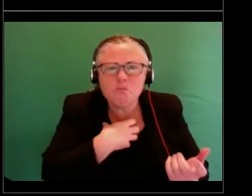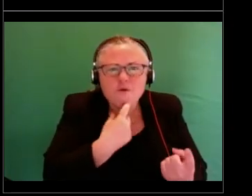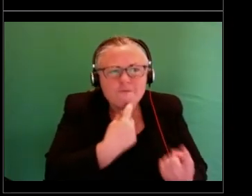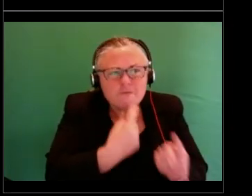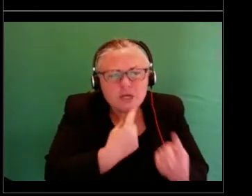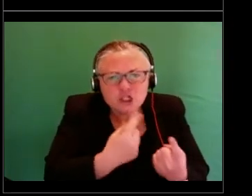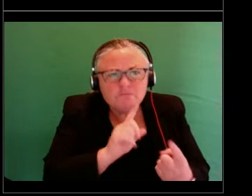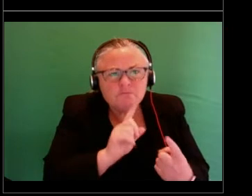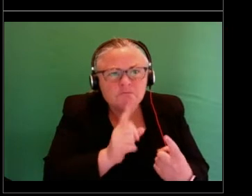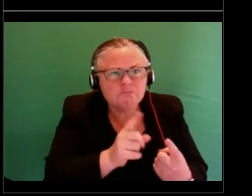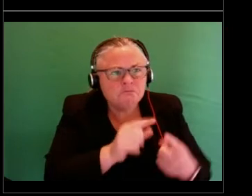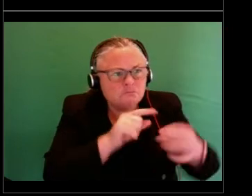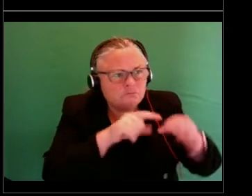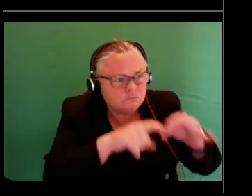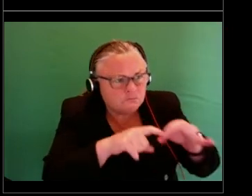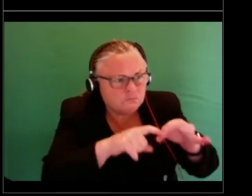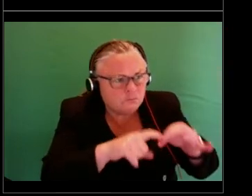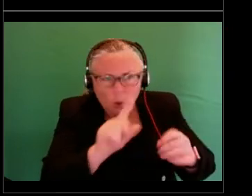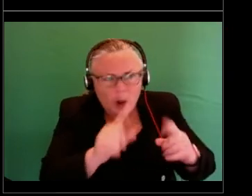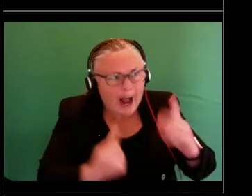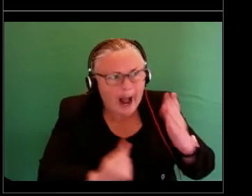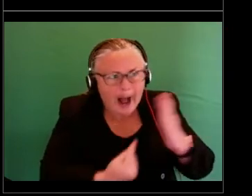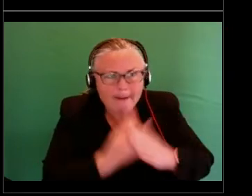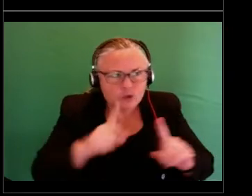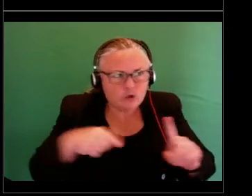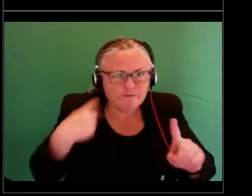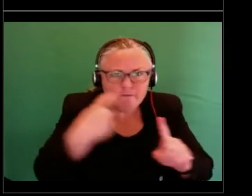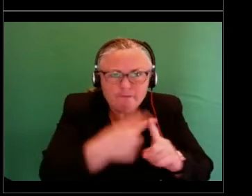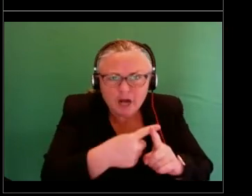Finally, any questions that you may have as a result of that?